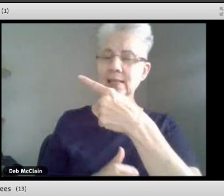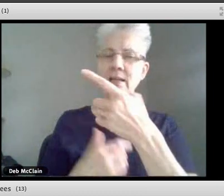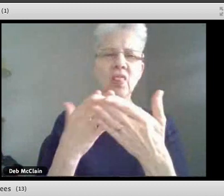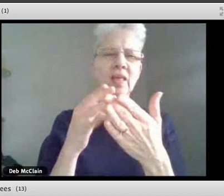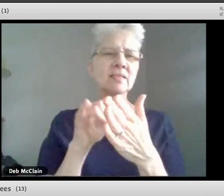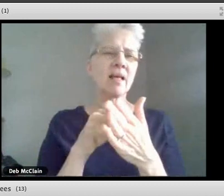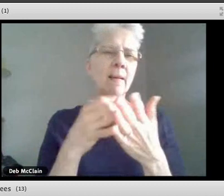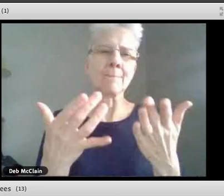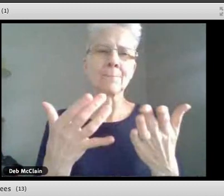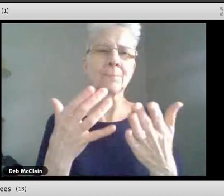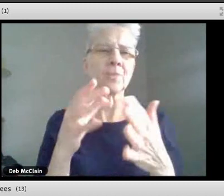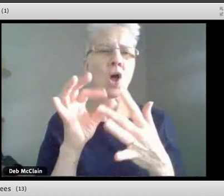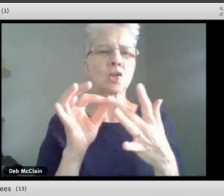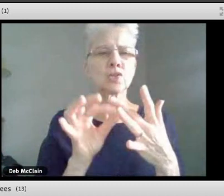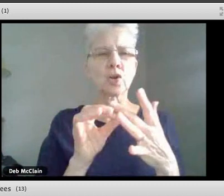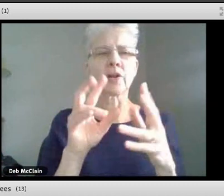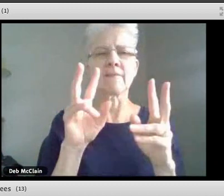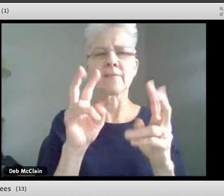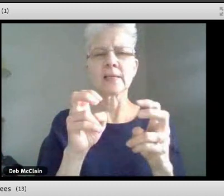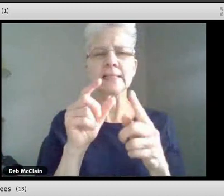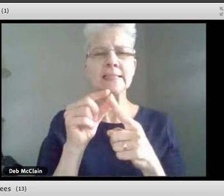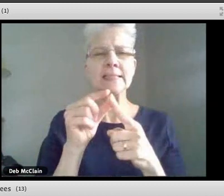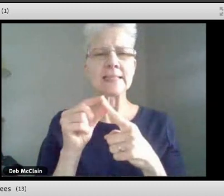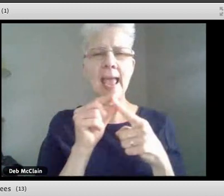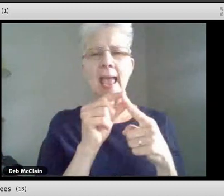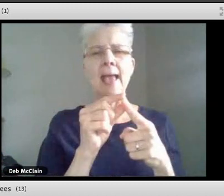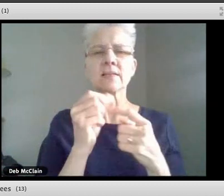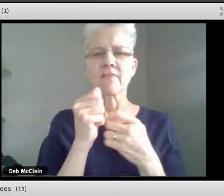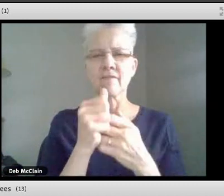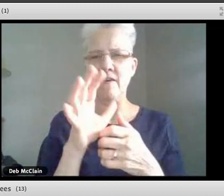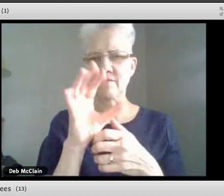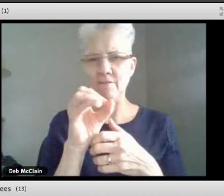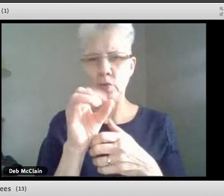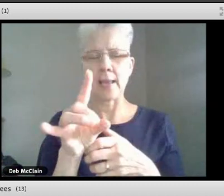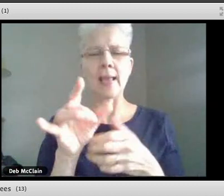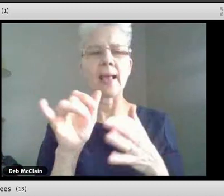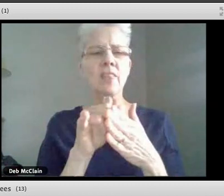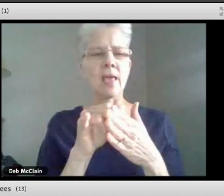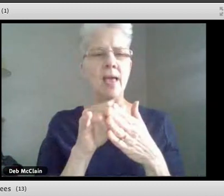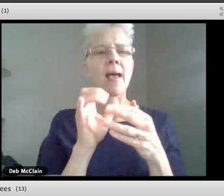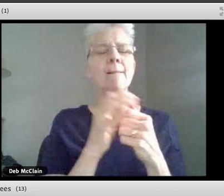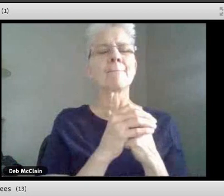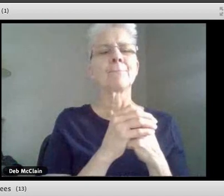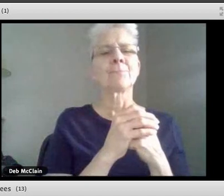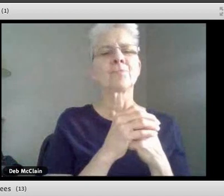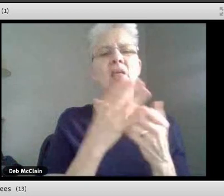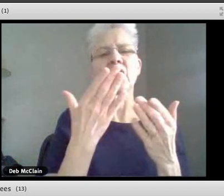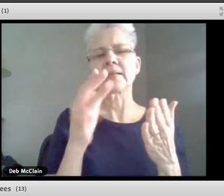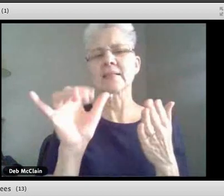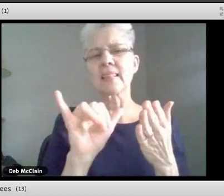which we had before with 508. That's not really an update, but things like, you know, giving people enough time to read,